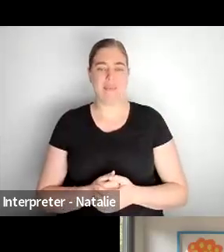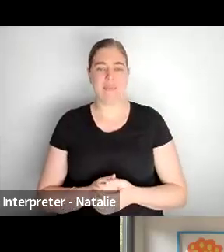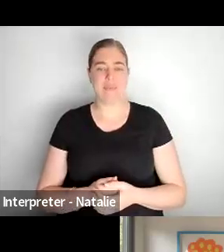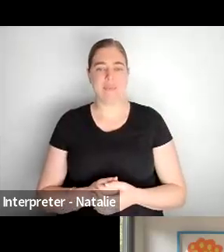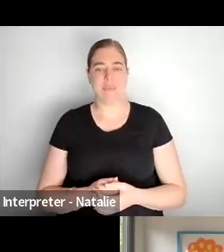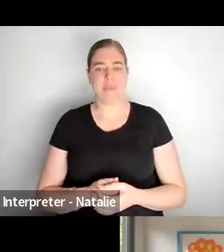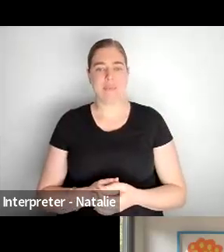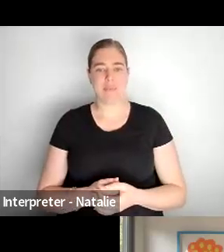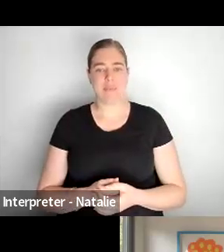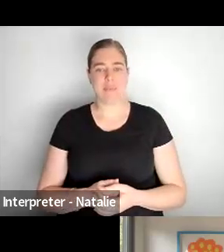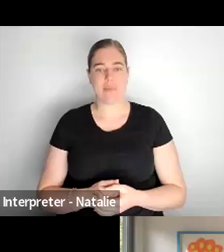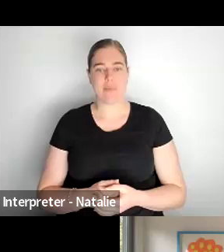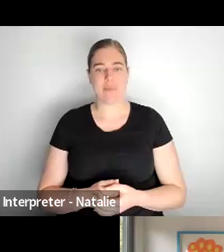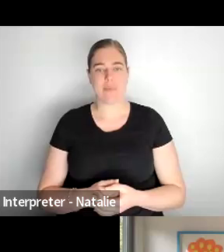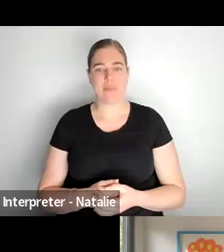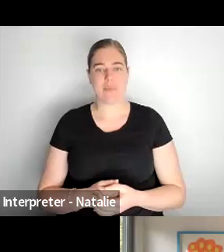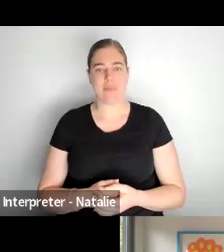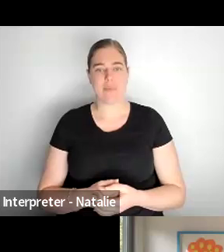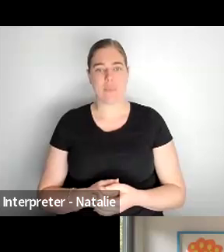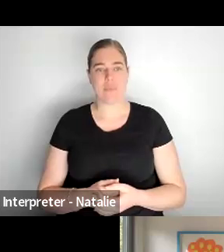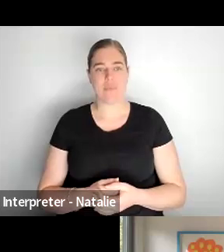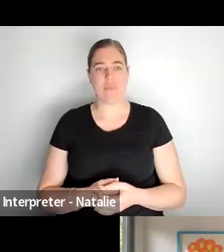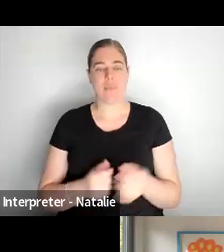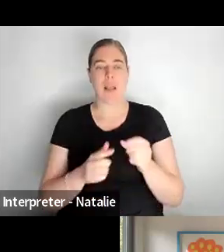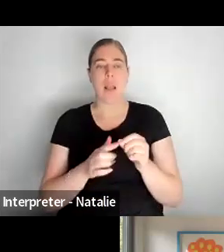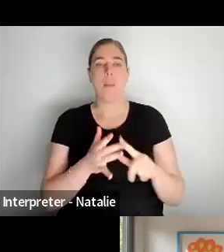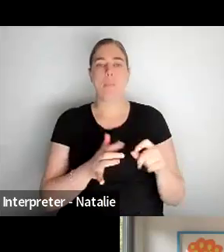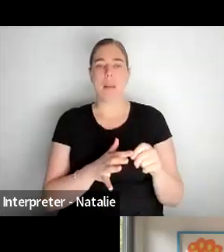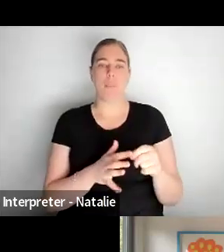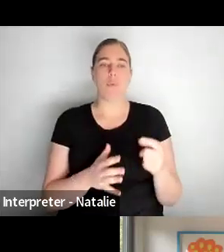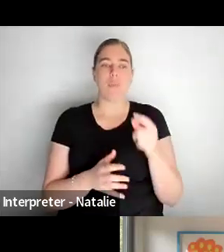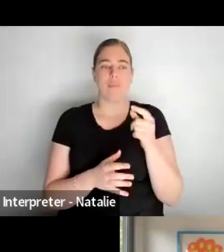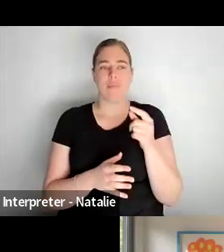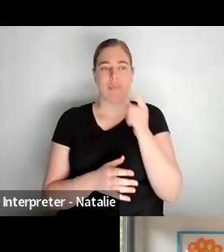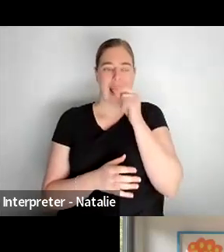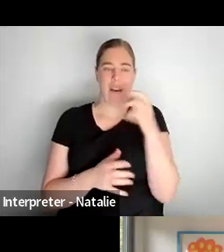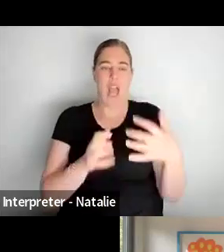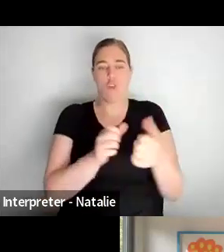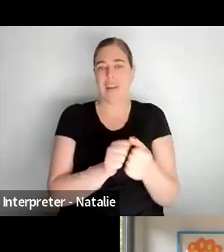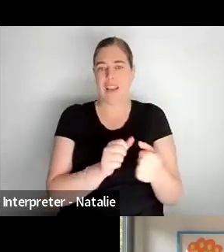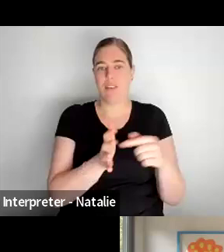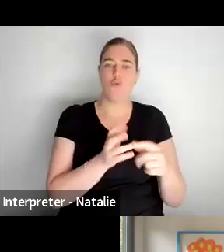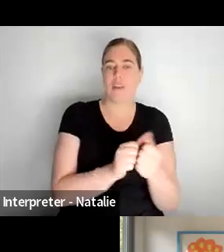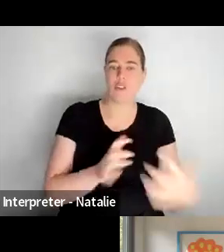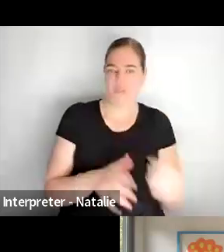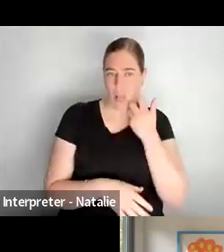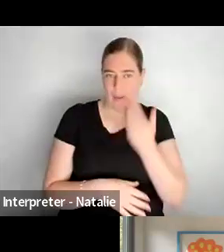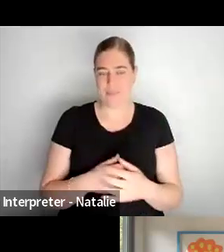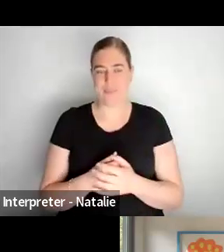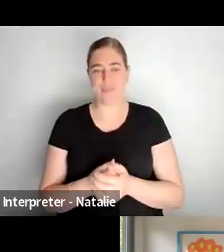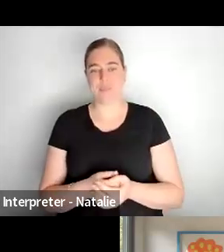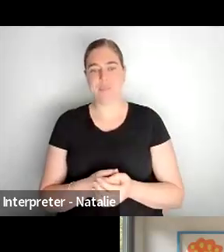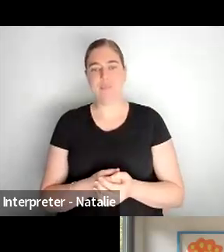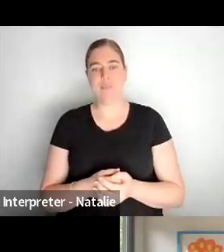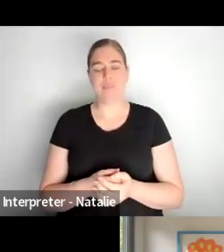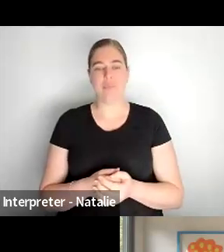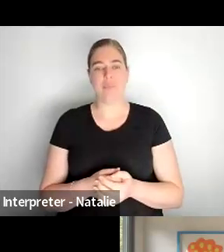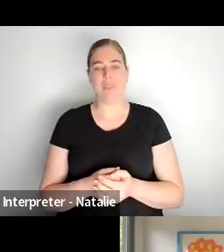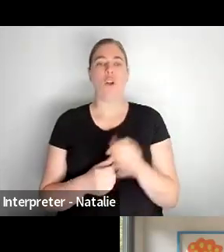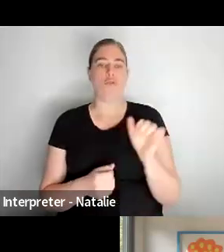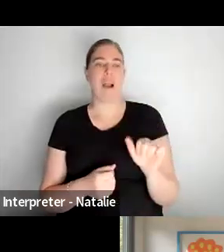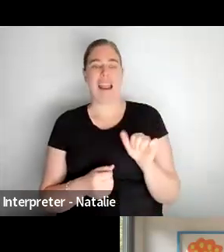It's OK to disagree, that's the thing. >> Yes, and the best outcome came across. As